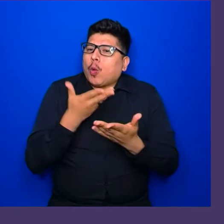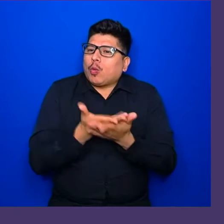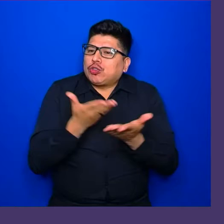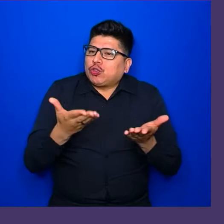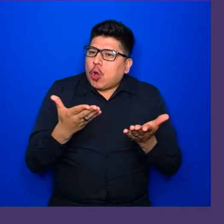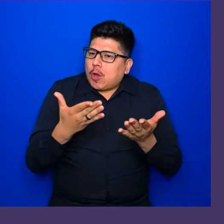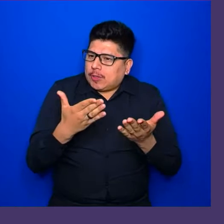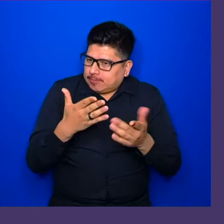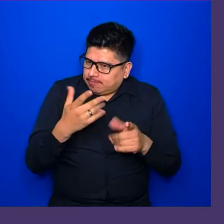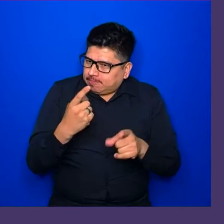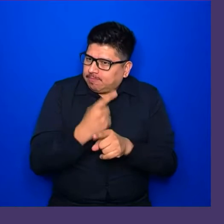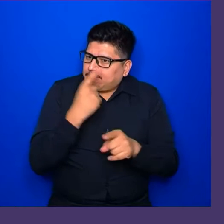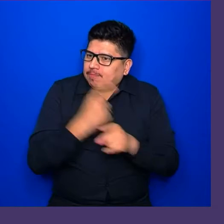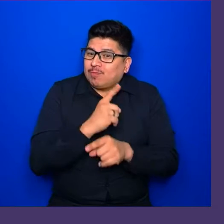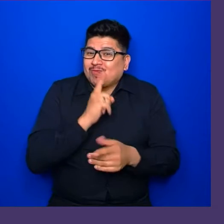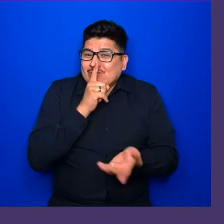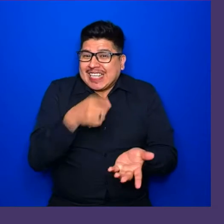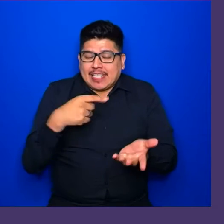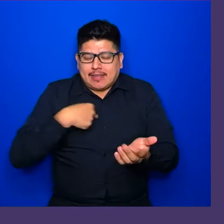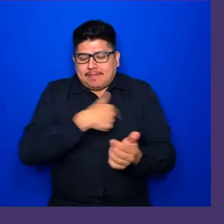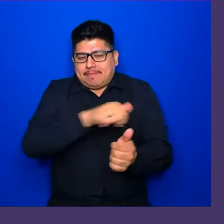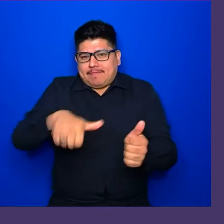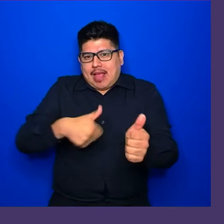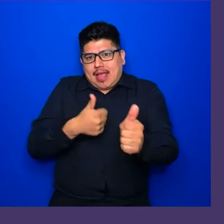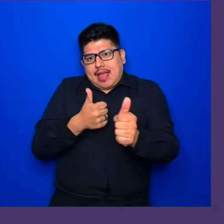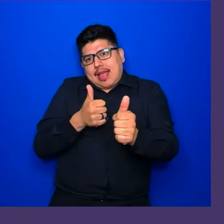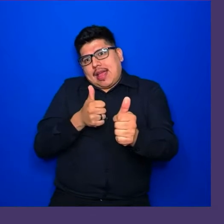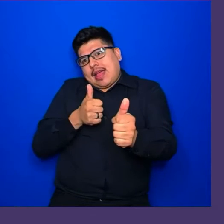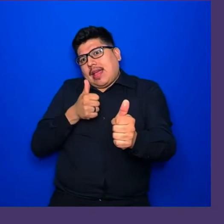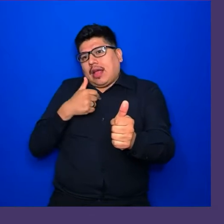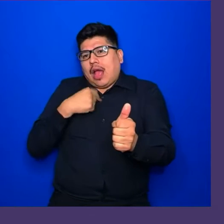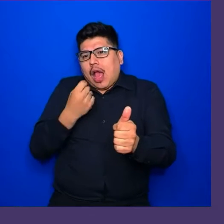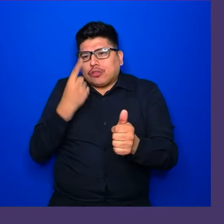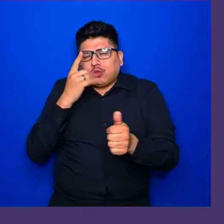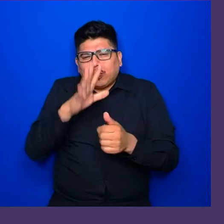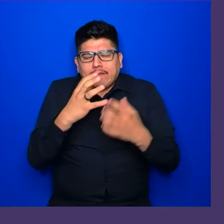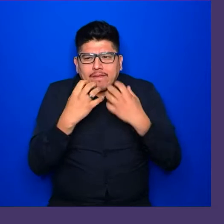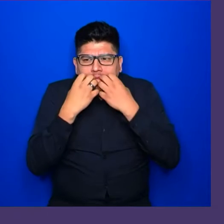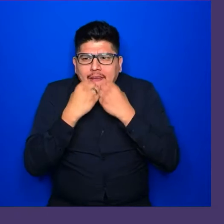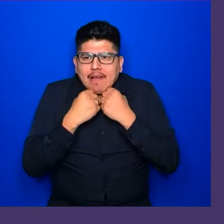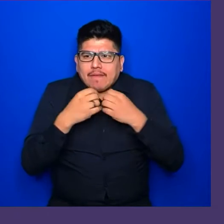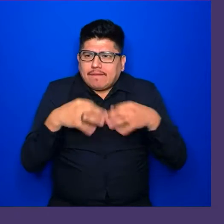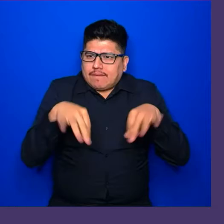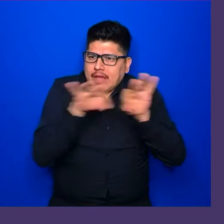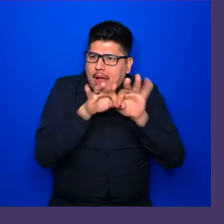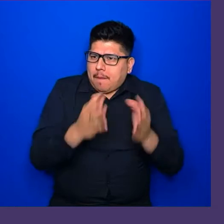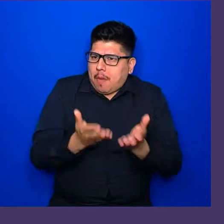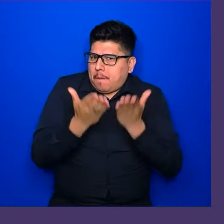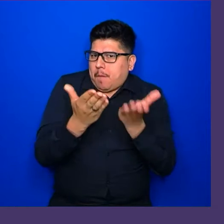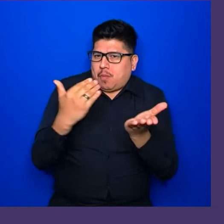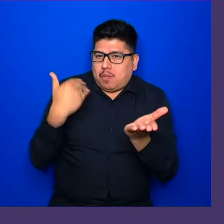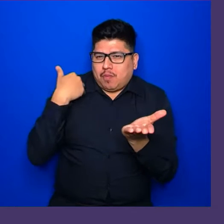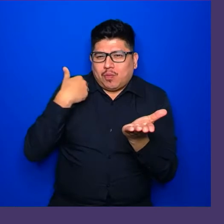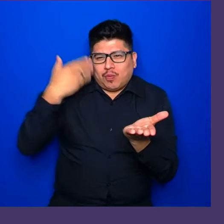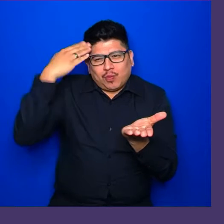Deborah Watts: That's understanding your value proposition. I think that's a responsibility of everyone that's sitting at the table.